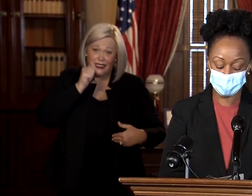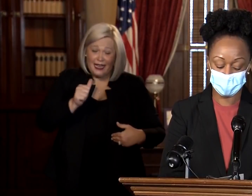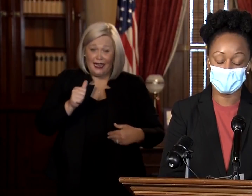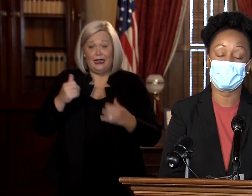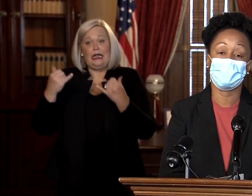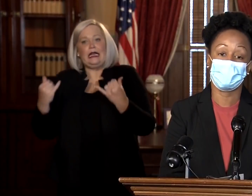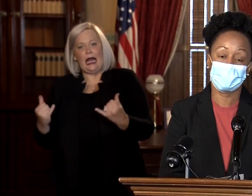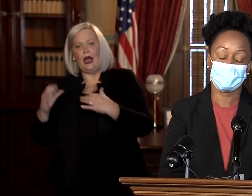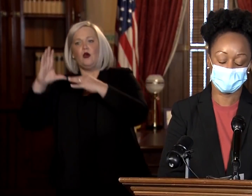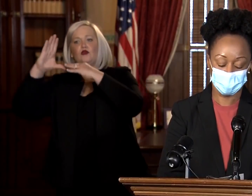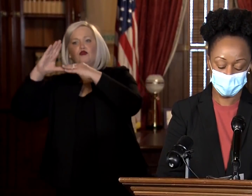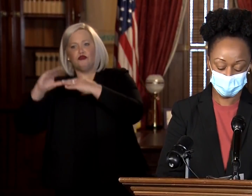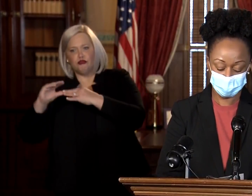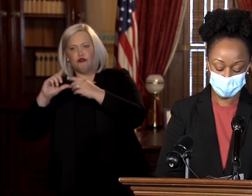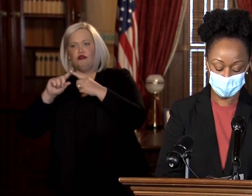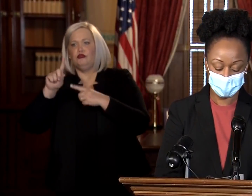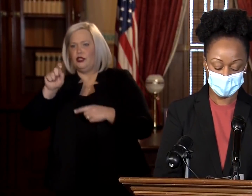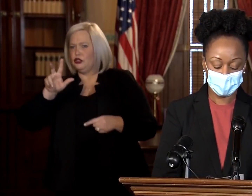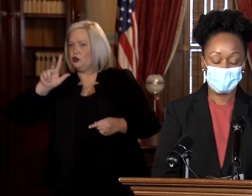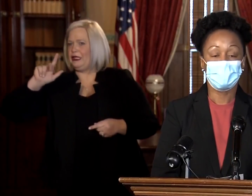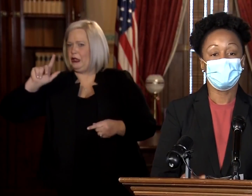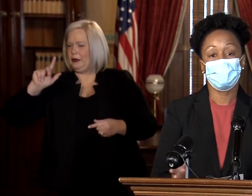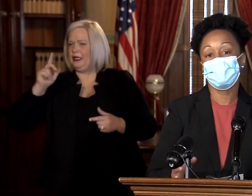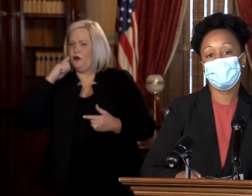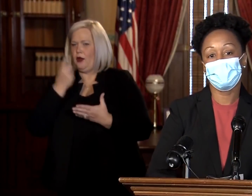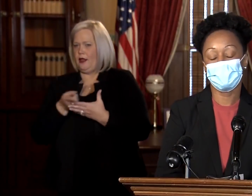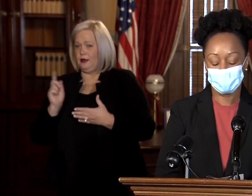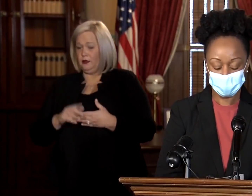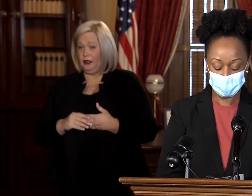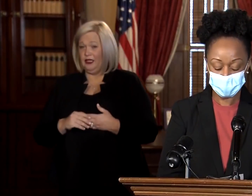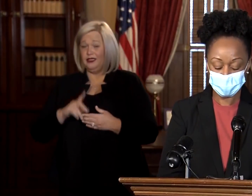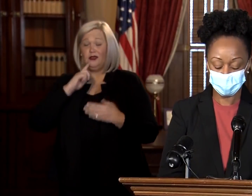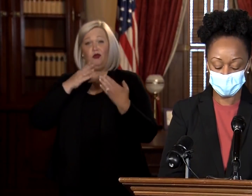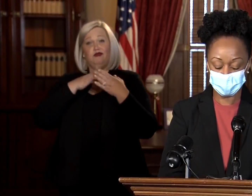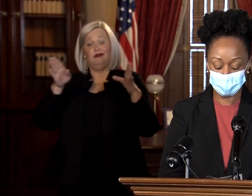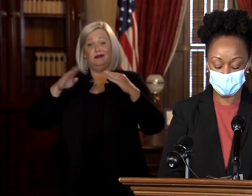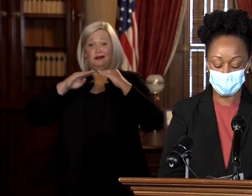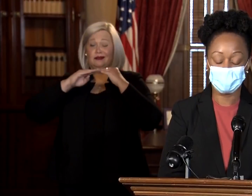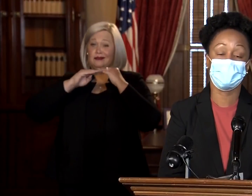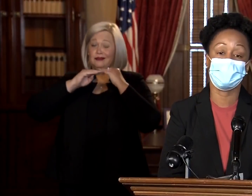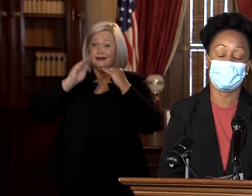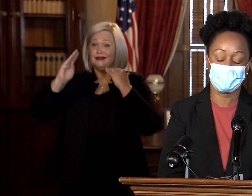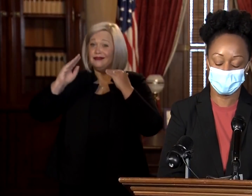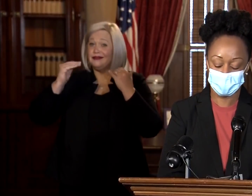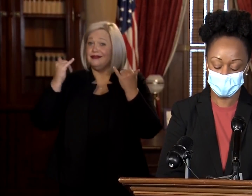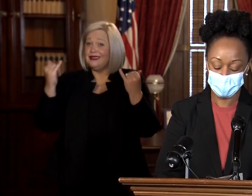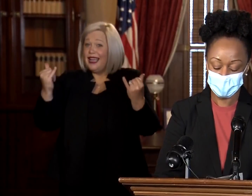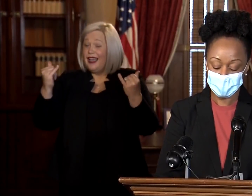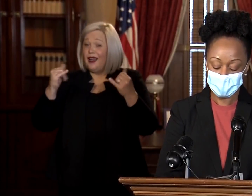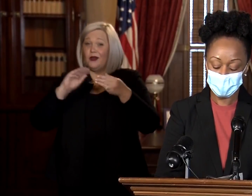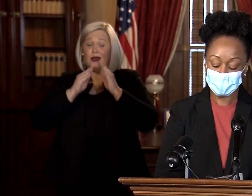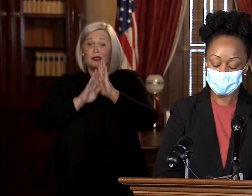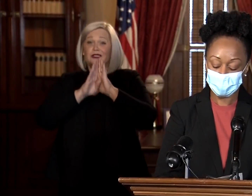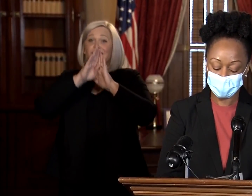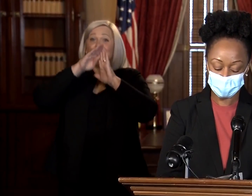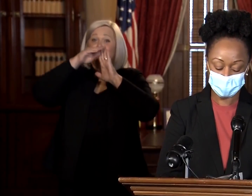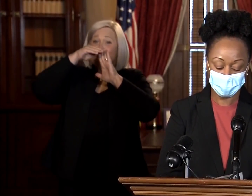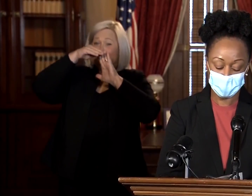was an average of 107 deaths per day compared to 123 deaths per day compared to 123 deaths per day the previous week. day the previous week. So overall, there is reason to